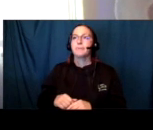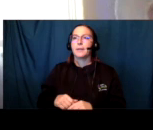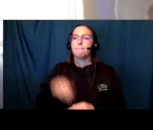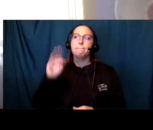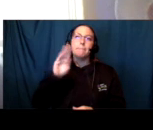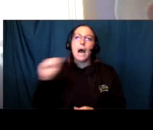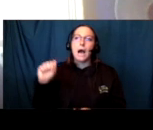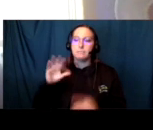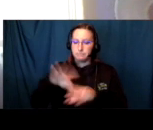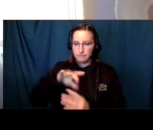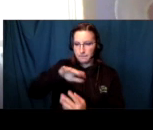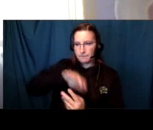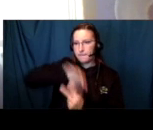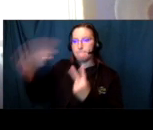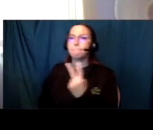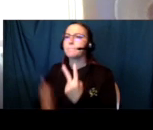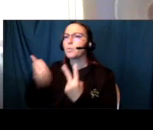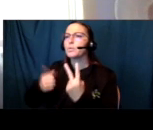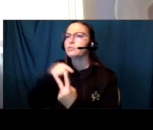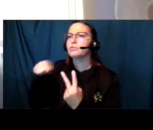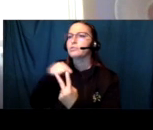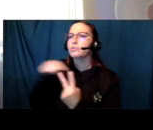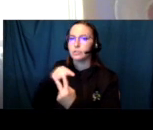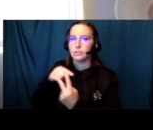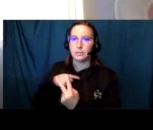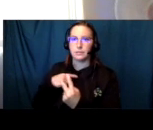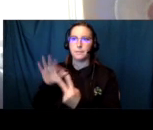However he does..I'm going to be making it more complex or less